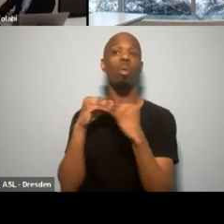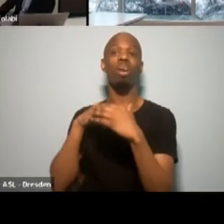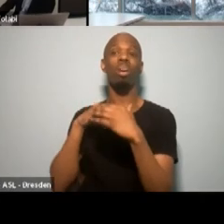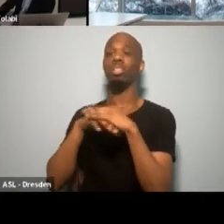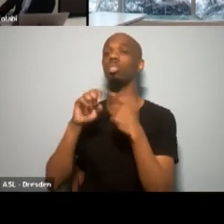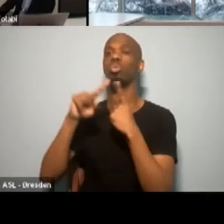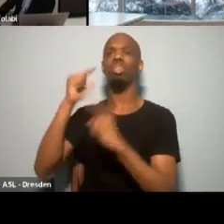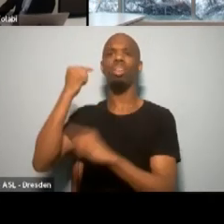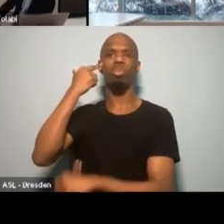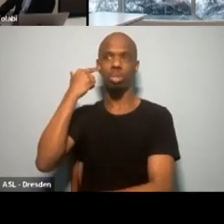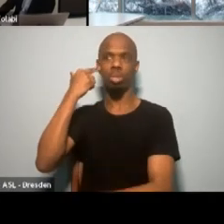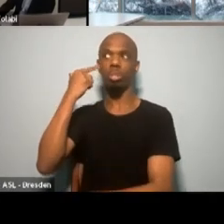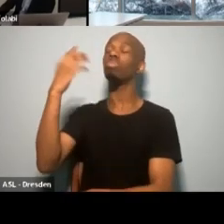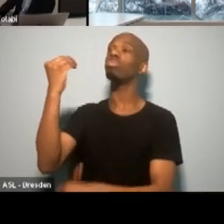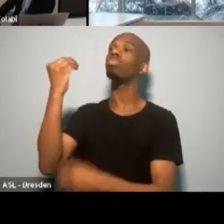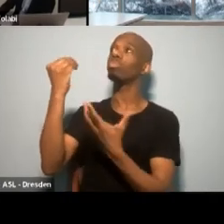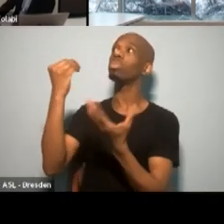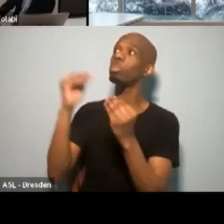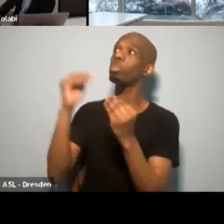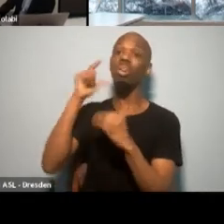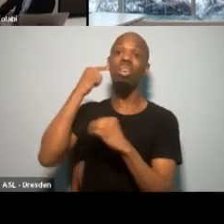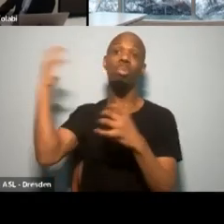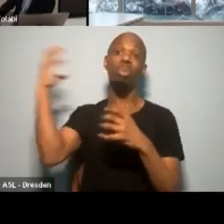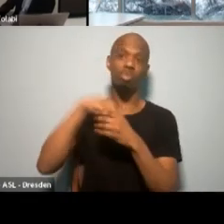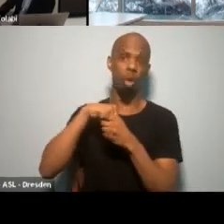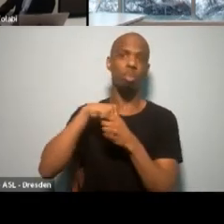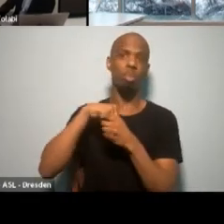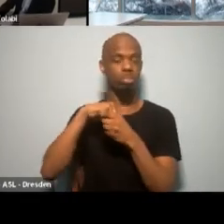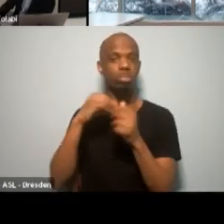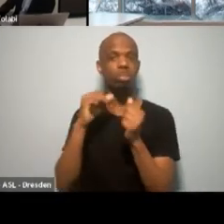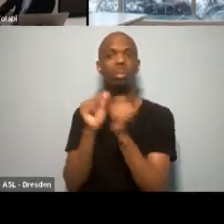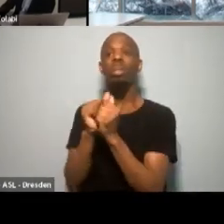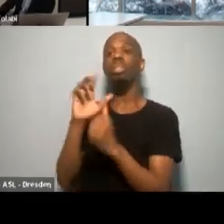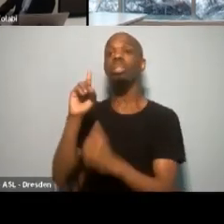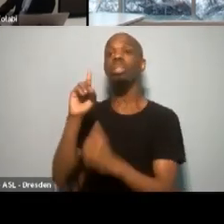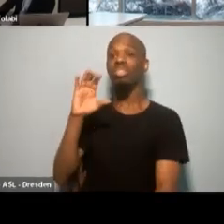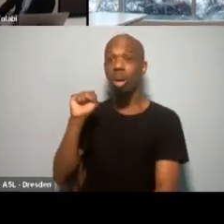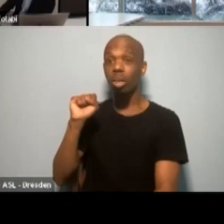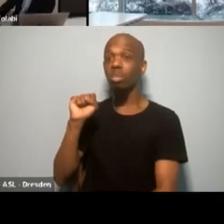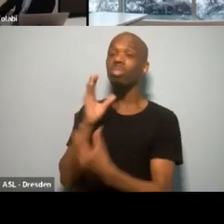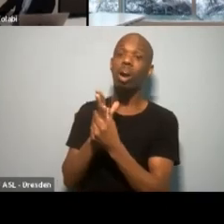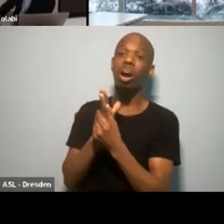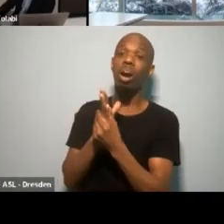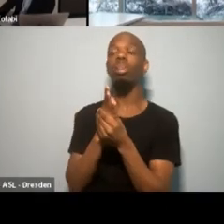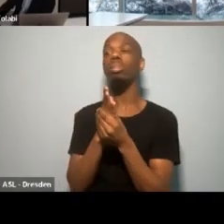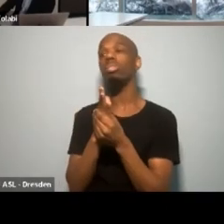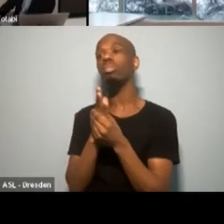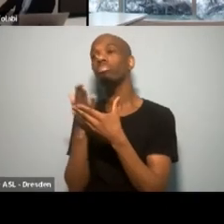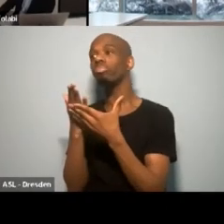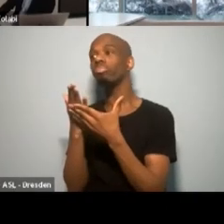that, you know, documents or provides documents that one can work with. And I think there are countries that are doing a lot more